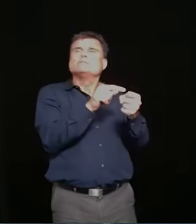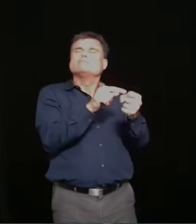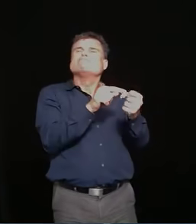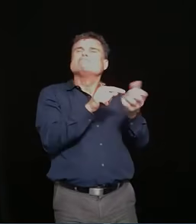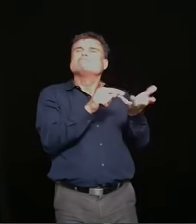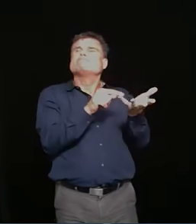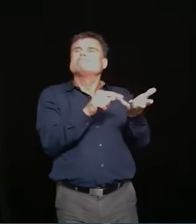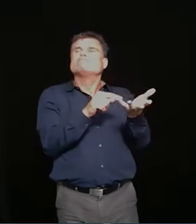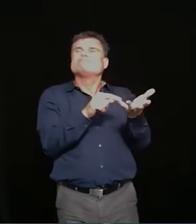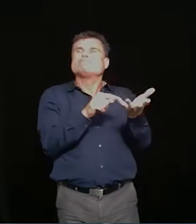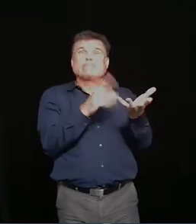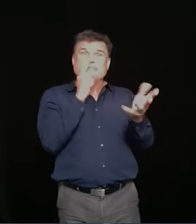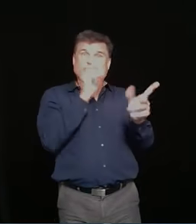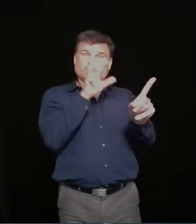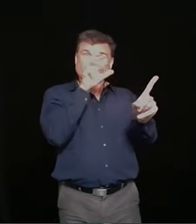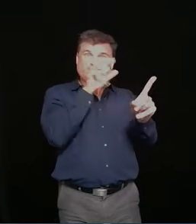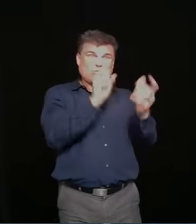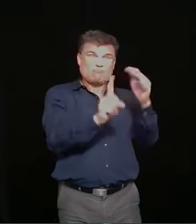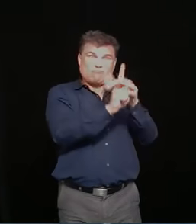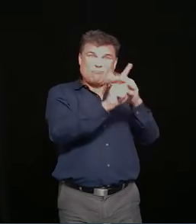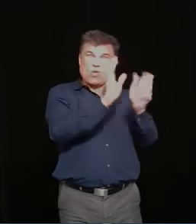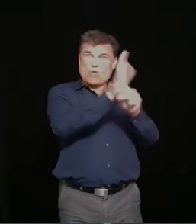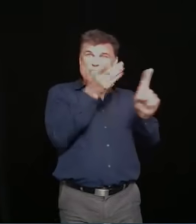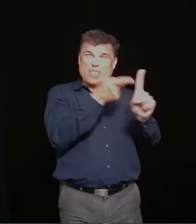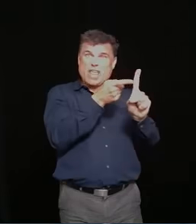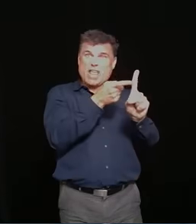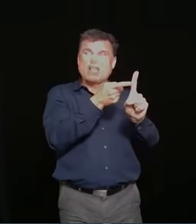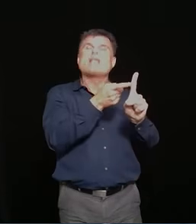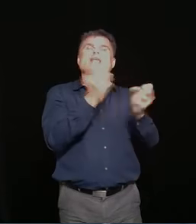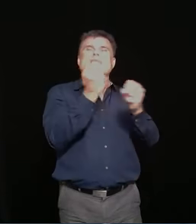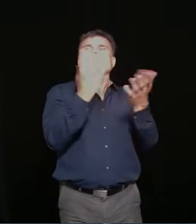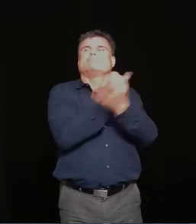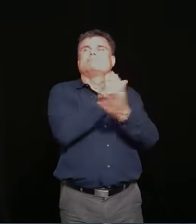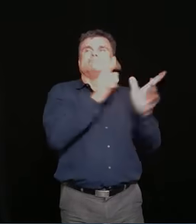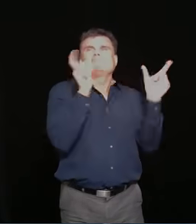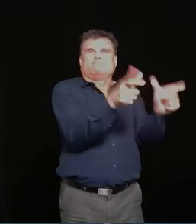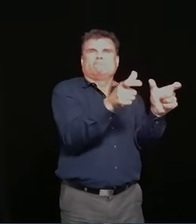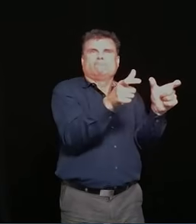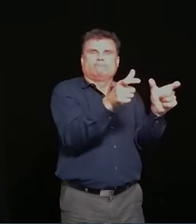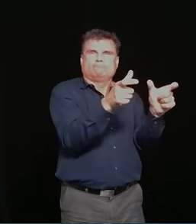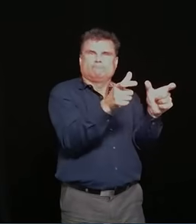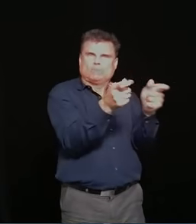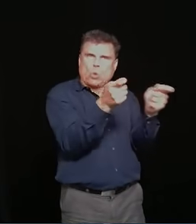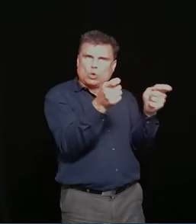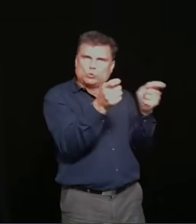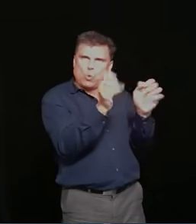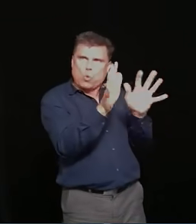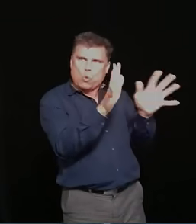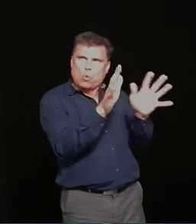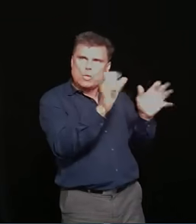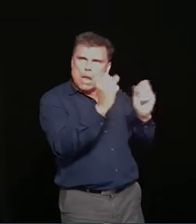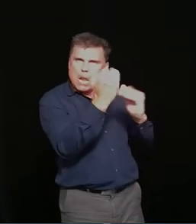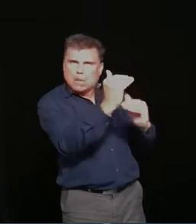We have been consistent